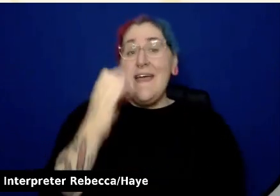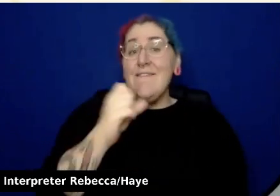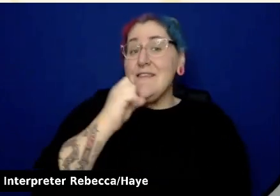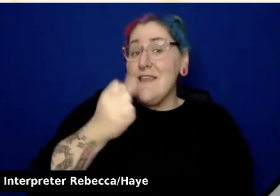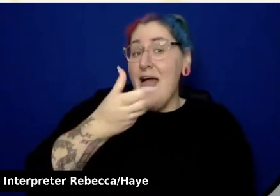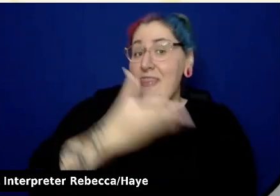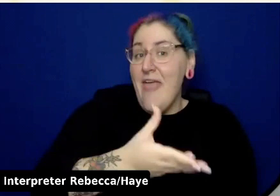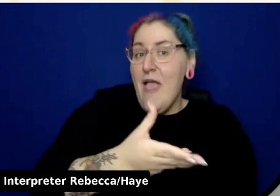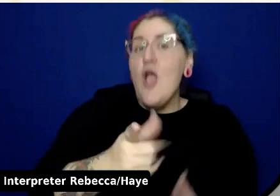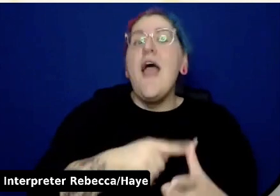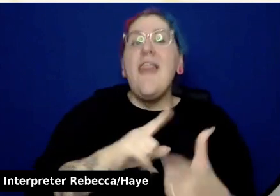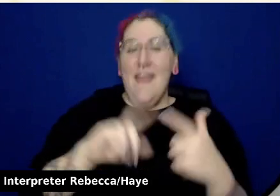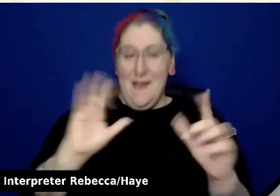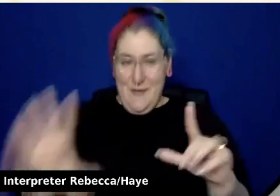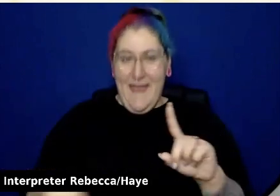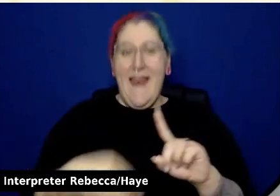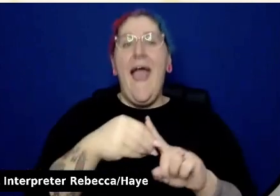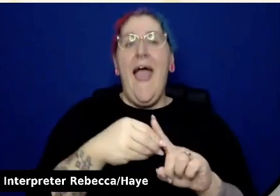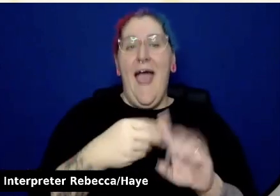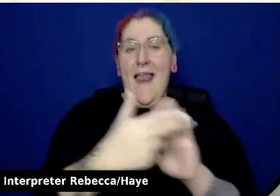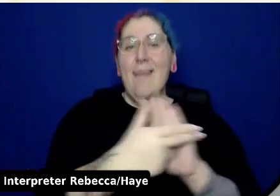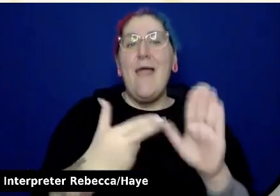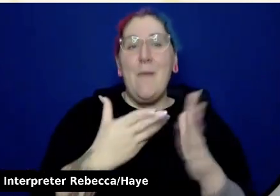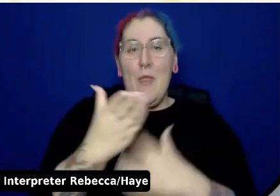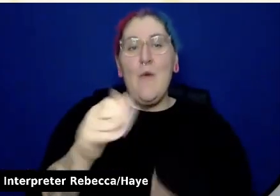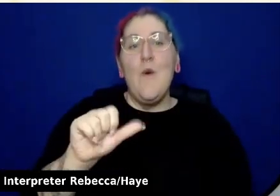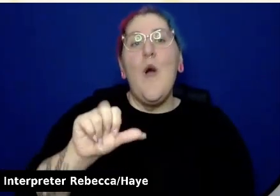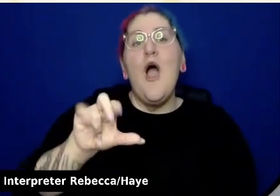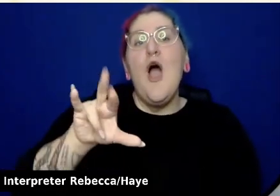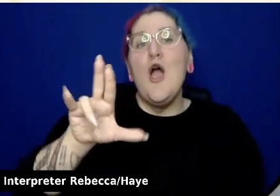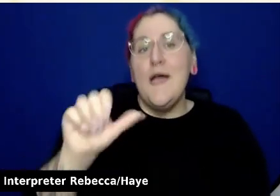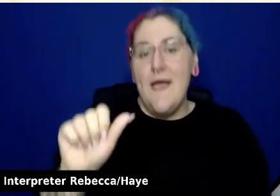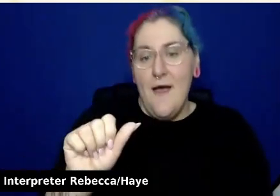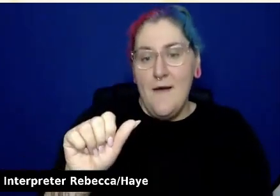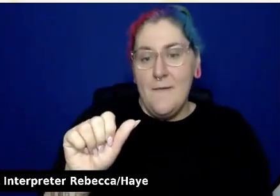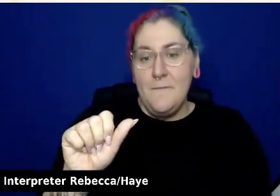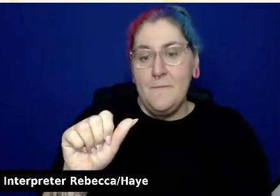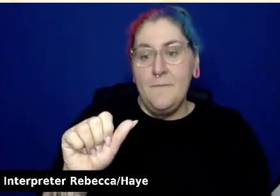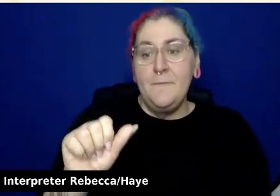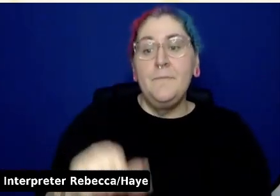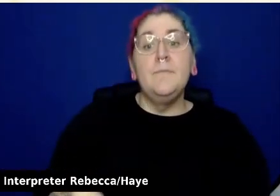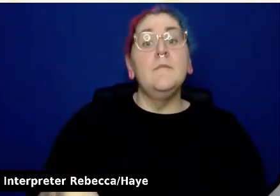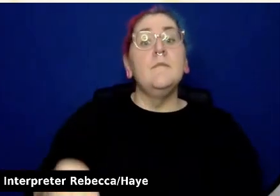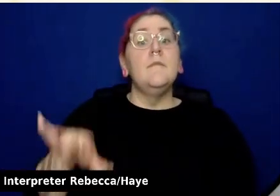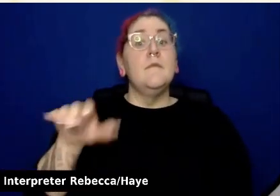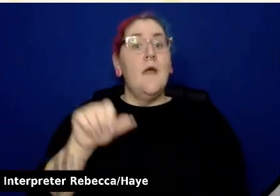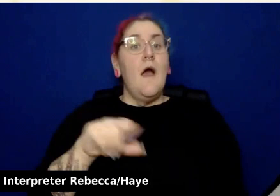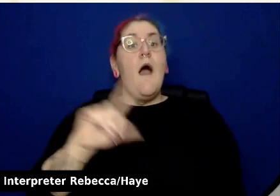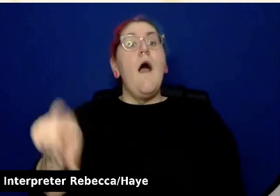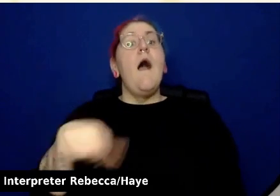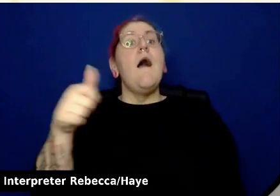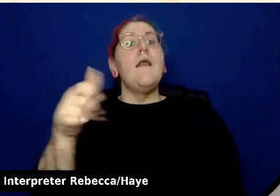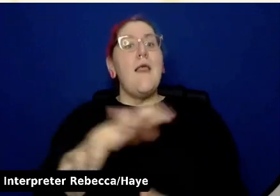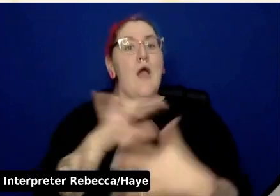Here the other point to consider is, aria-describedby is for providing accessible description. It's not for providing accessible names.